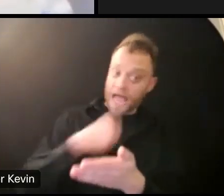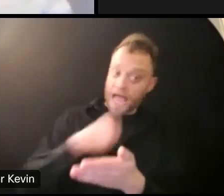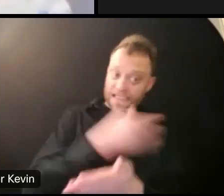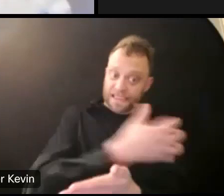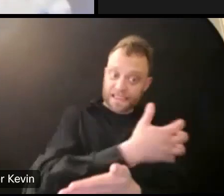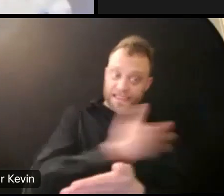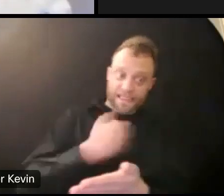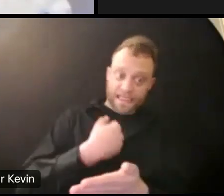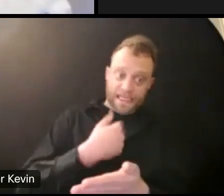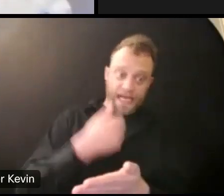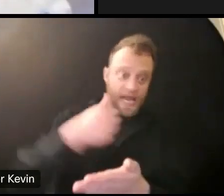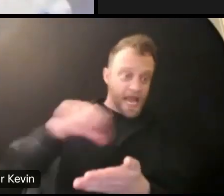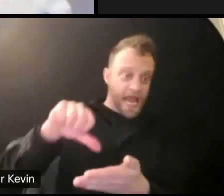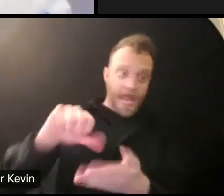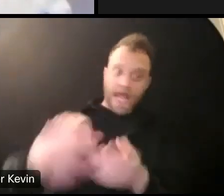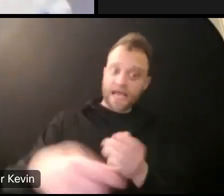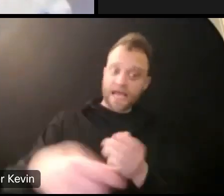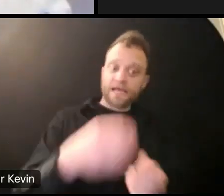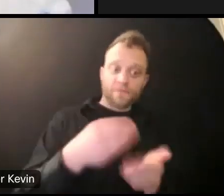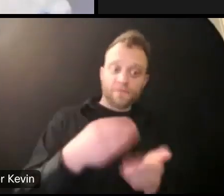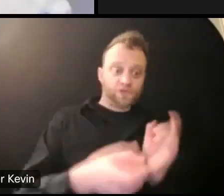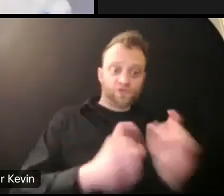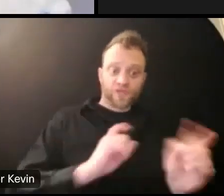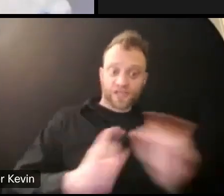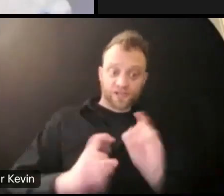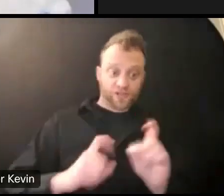money. Do I still need to fill that out and just put a campaign donation of zero, or,